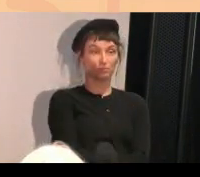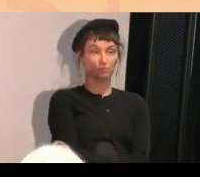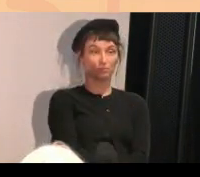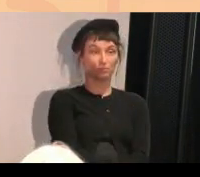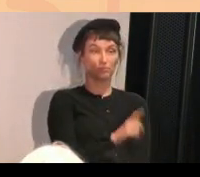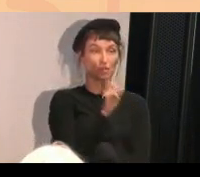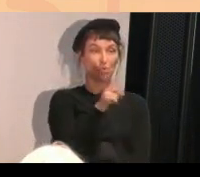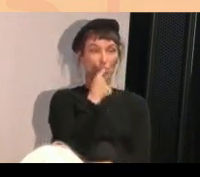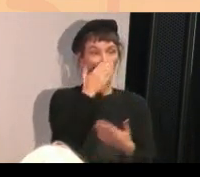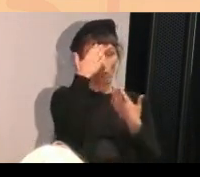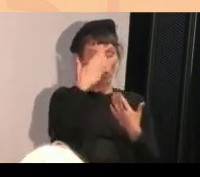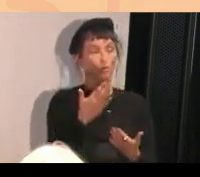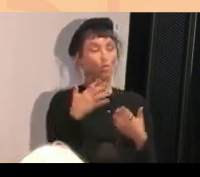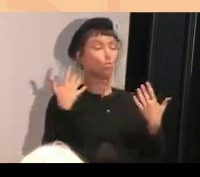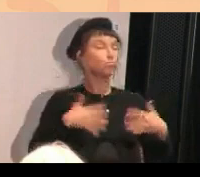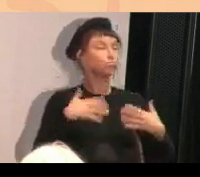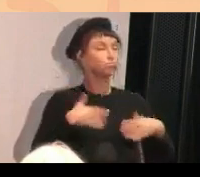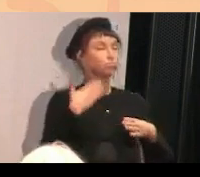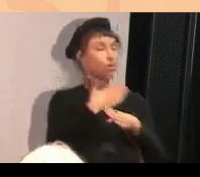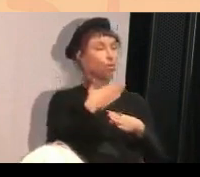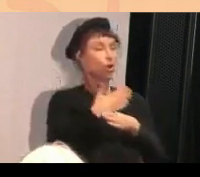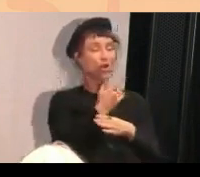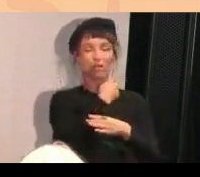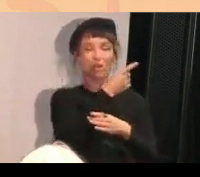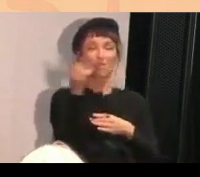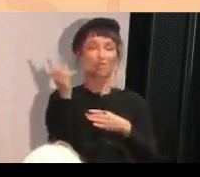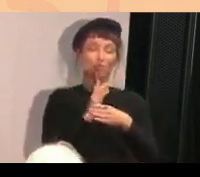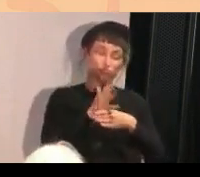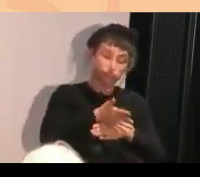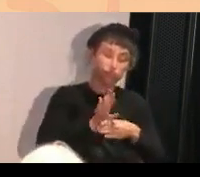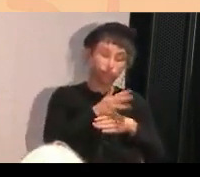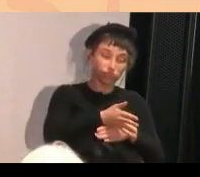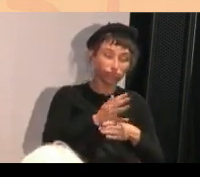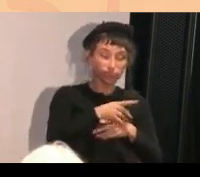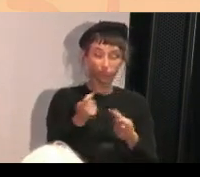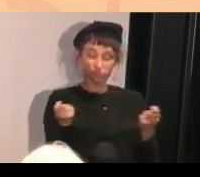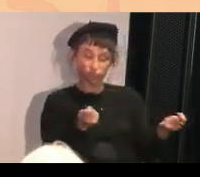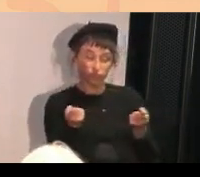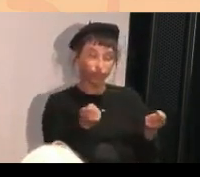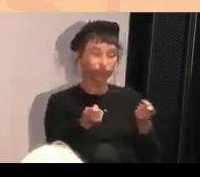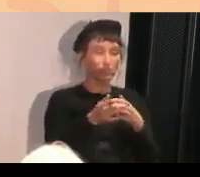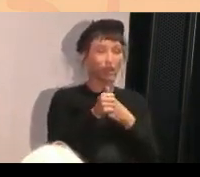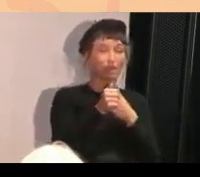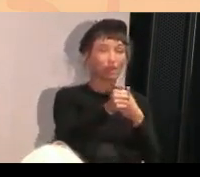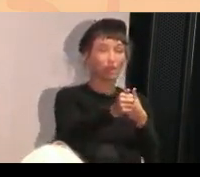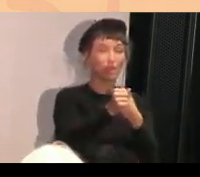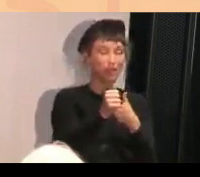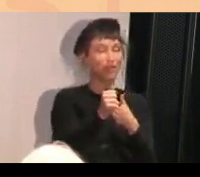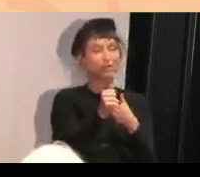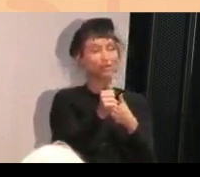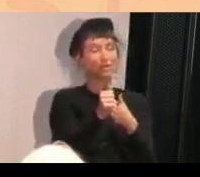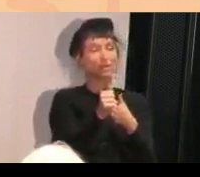the remarkable work they have facilitated and steward and the gravitus of the leadership they